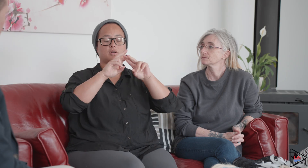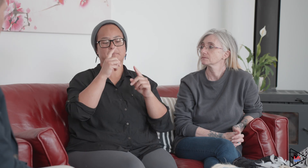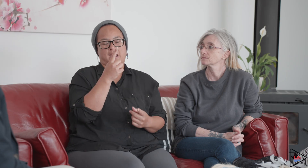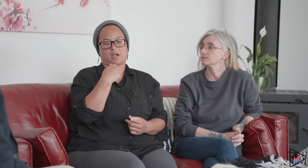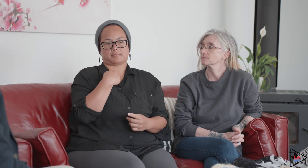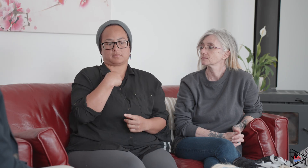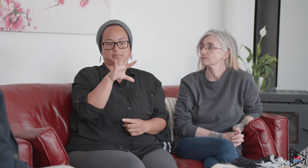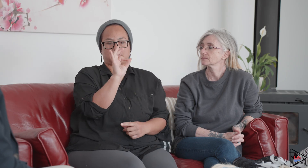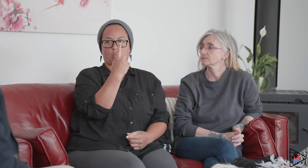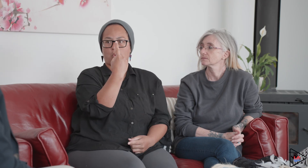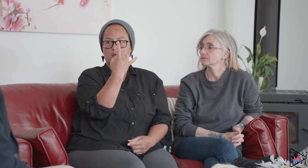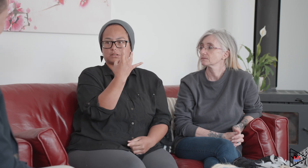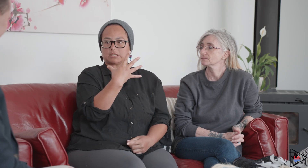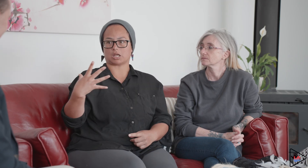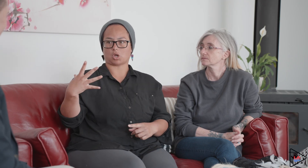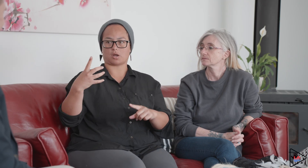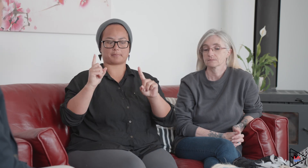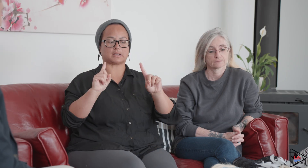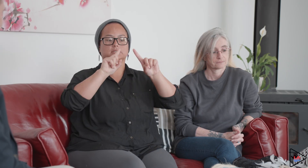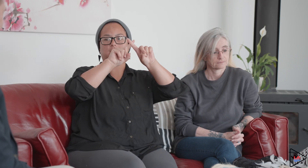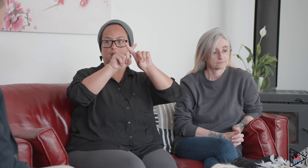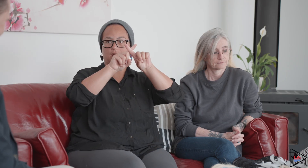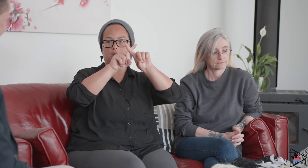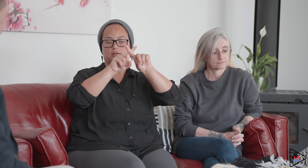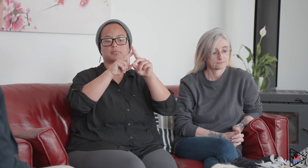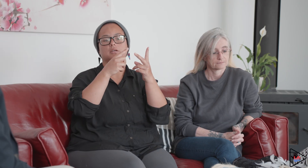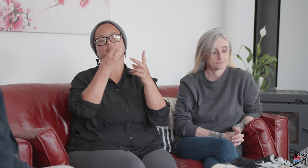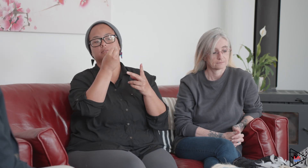there's two different signs for that, so there's one where you use,